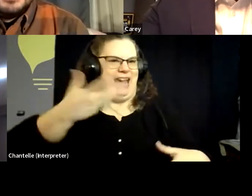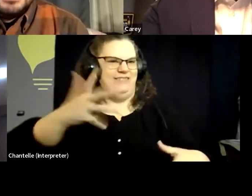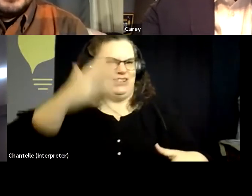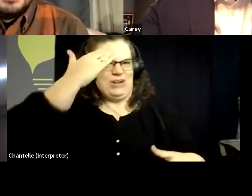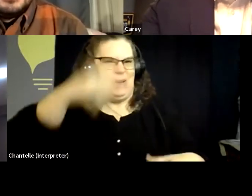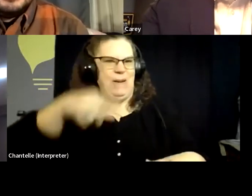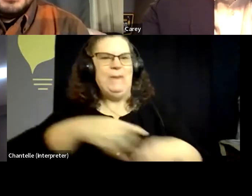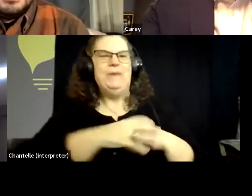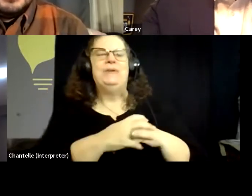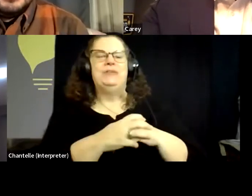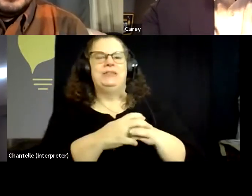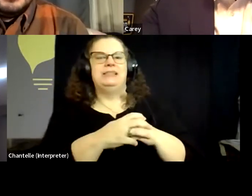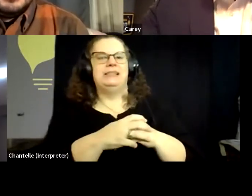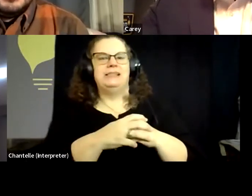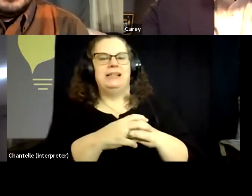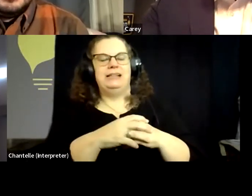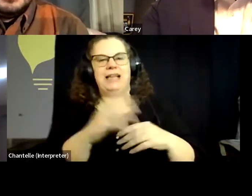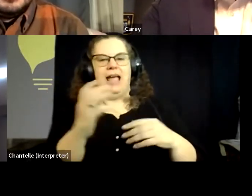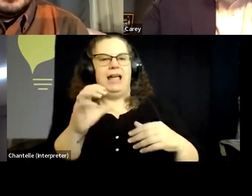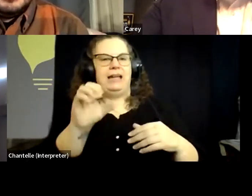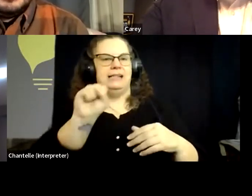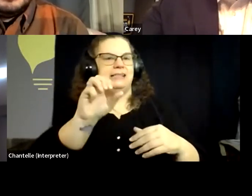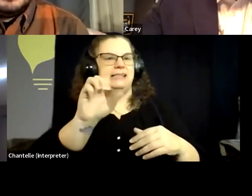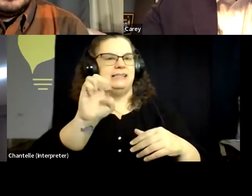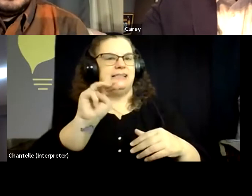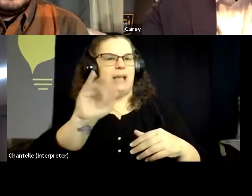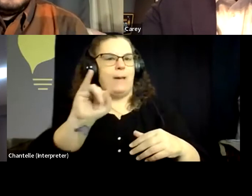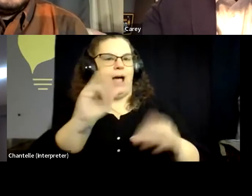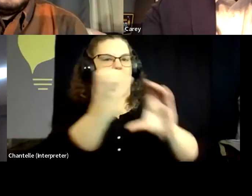a semitrailer long mobile museum